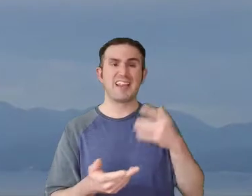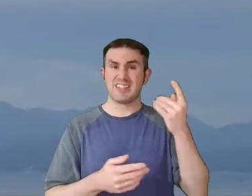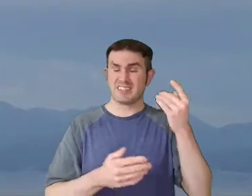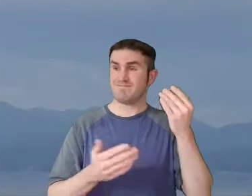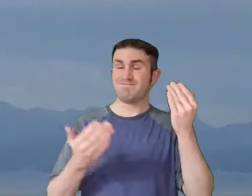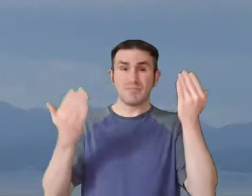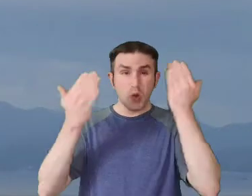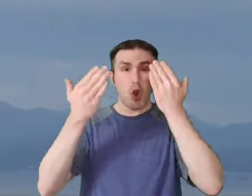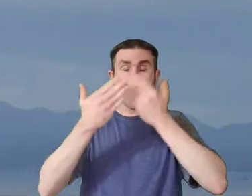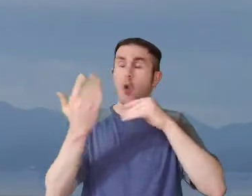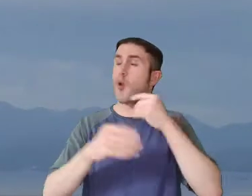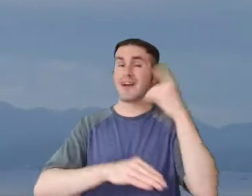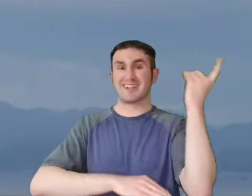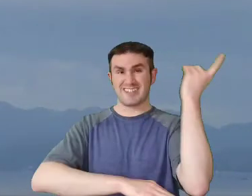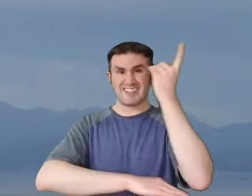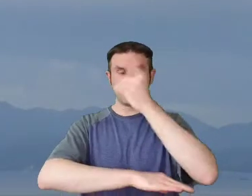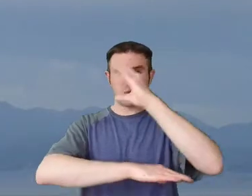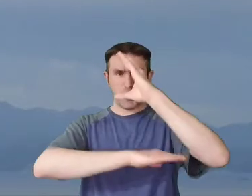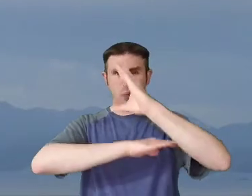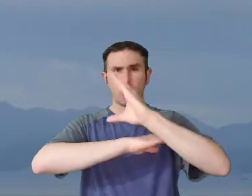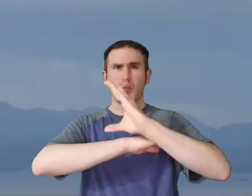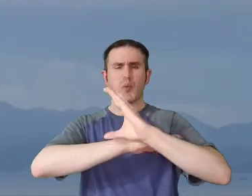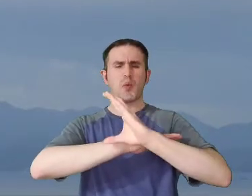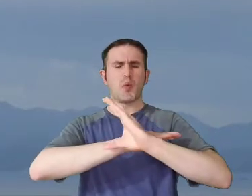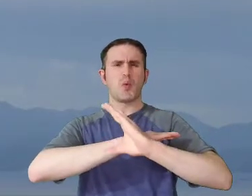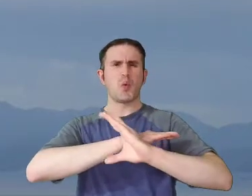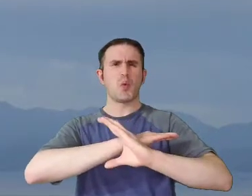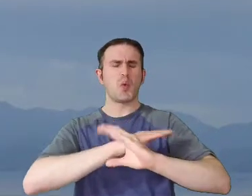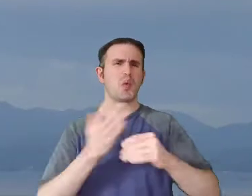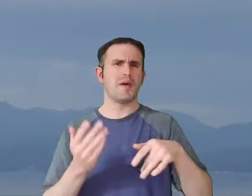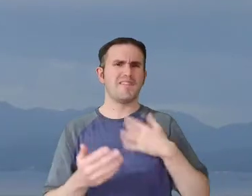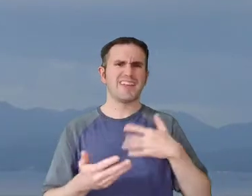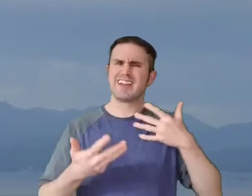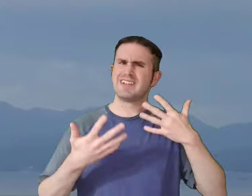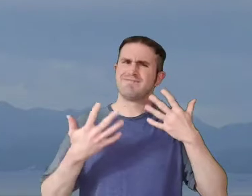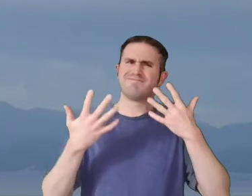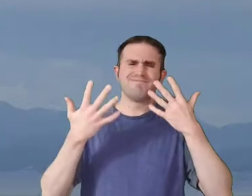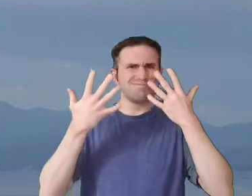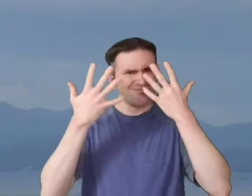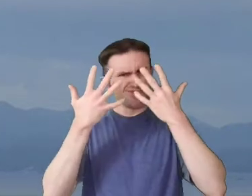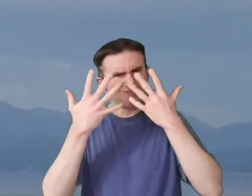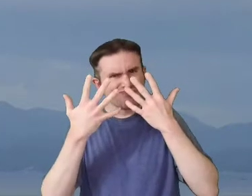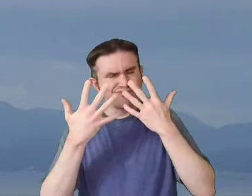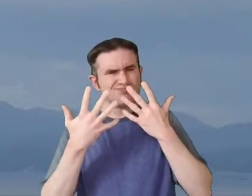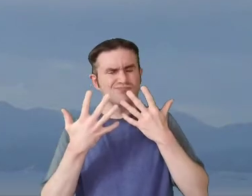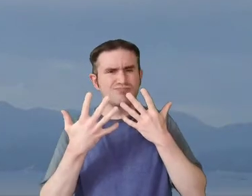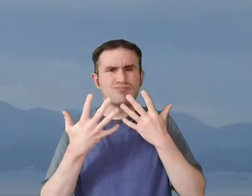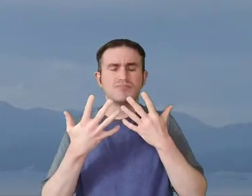time of day, maybe it's darker, or maybe it's... maybe creating a more sullen, more somber mood,